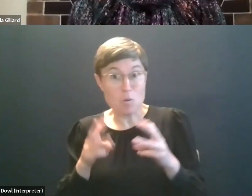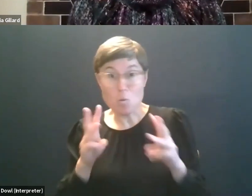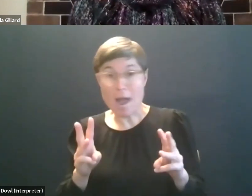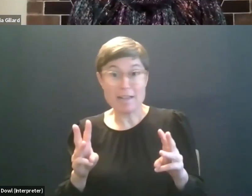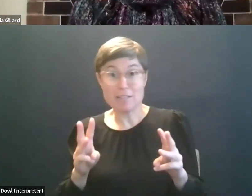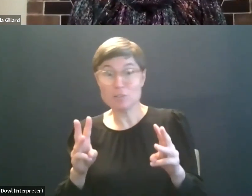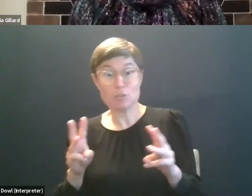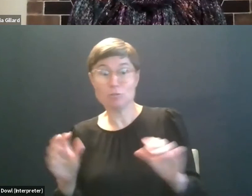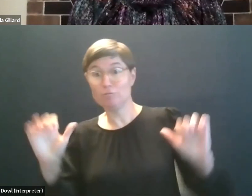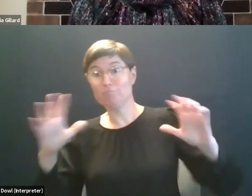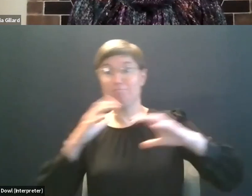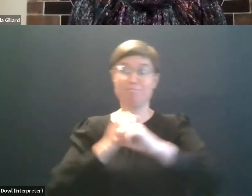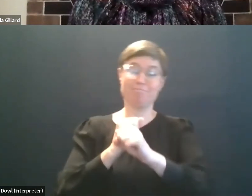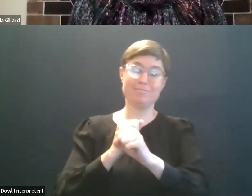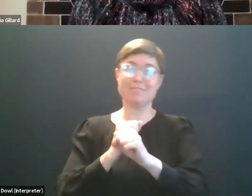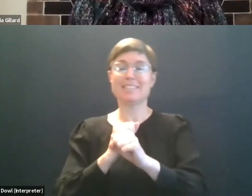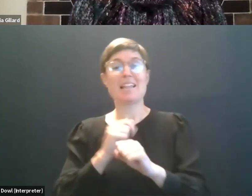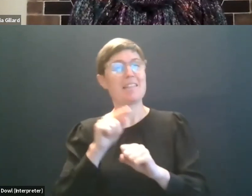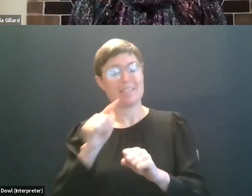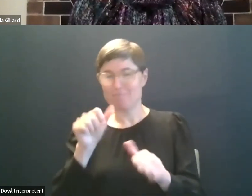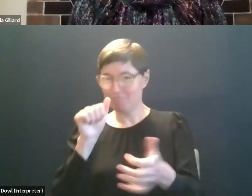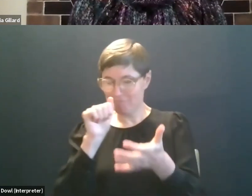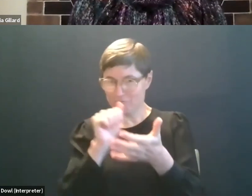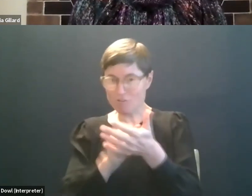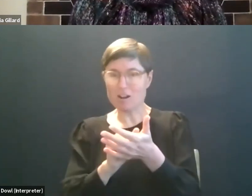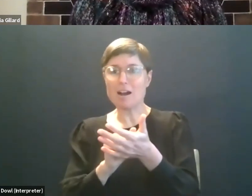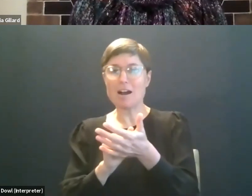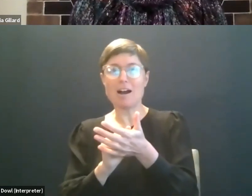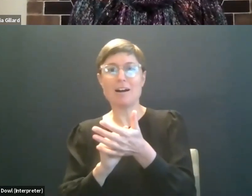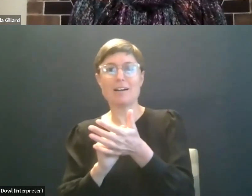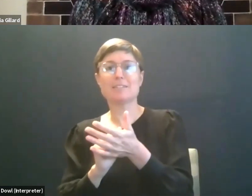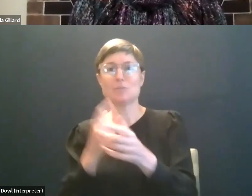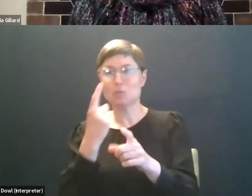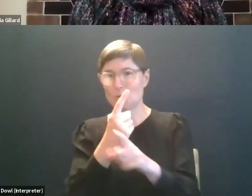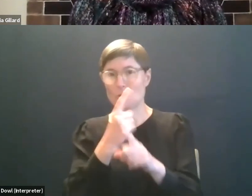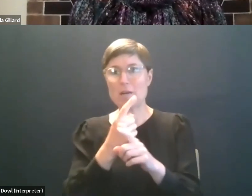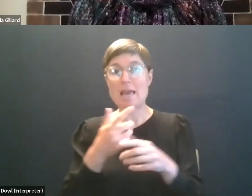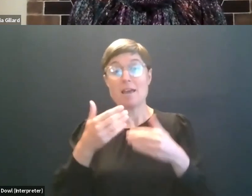Human Rights Day than that. That every decision and every thought that we have now is around